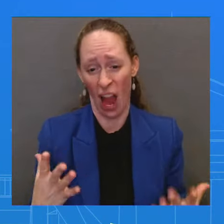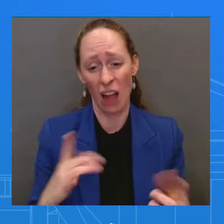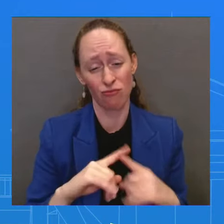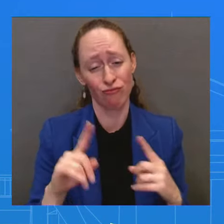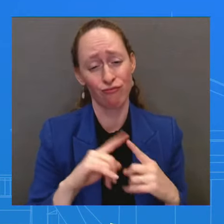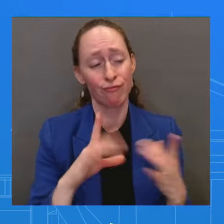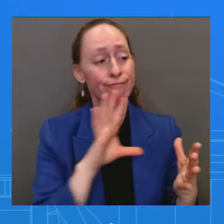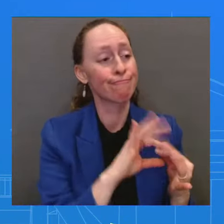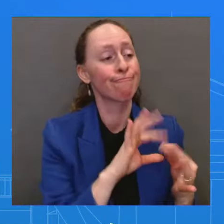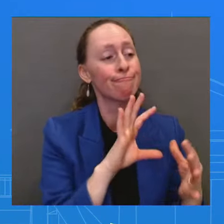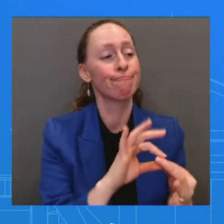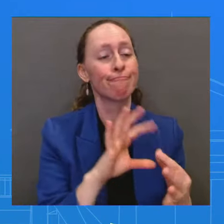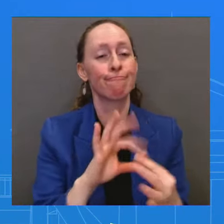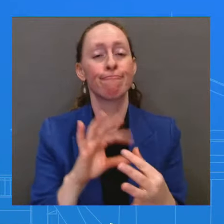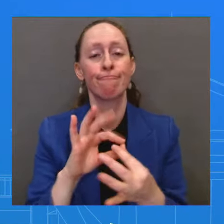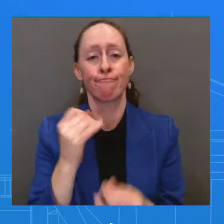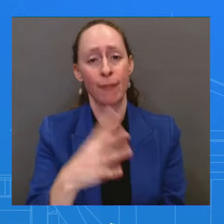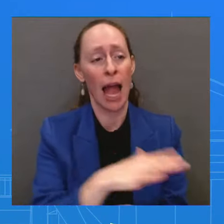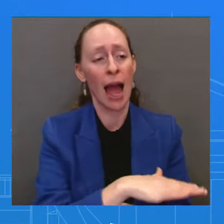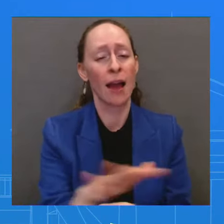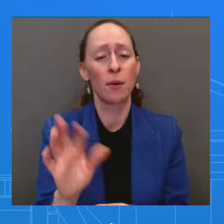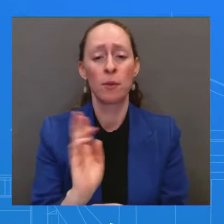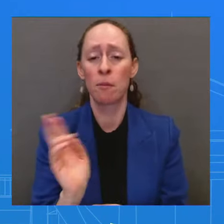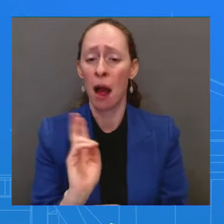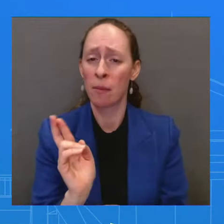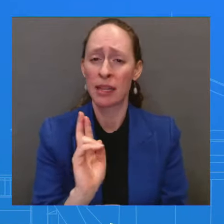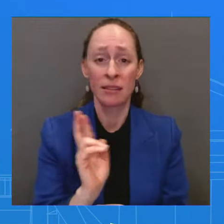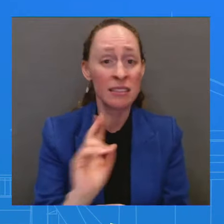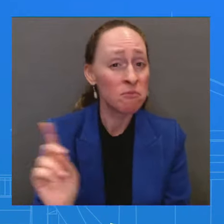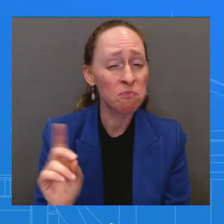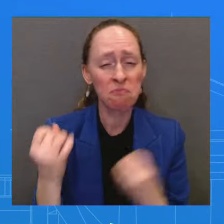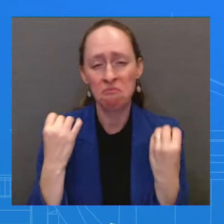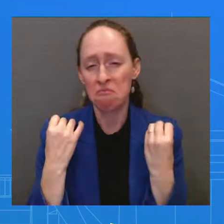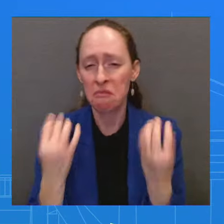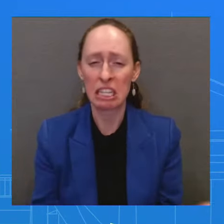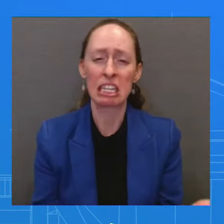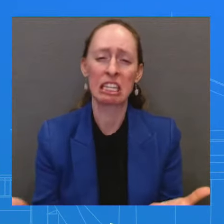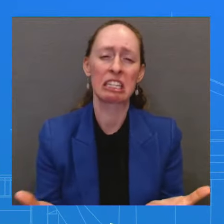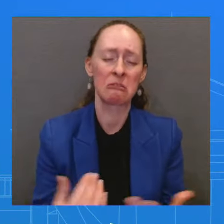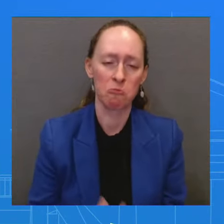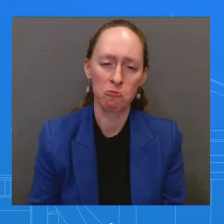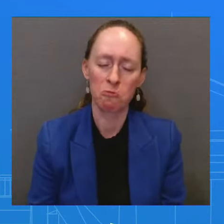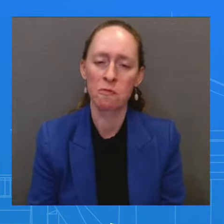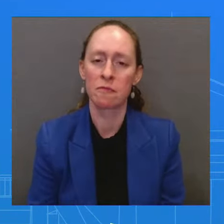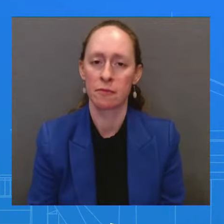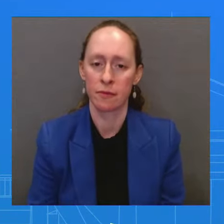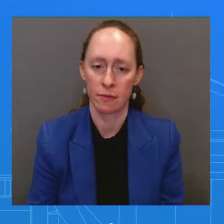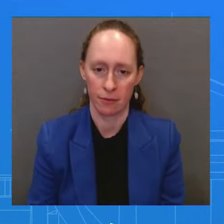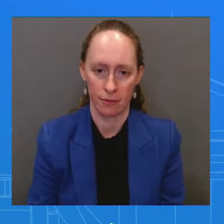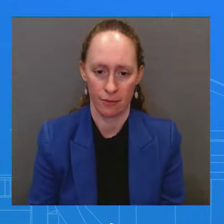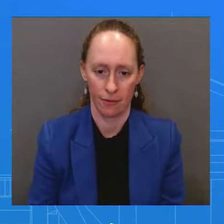and in the Senate, more specifically. Just not going to get into characterizing specific relationships that he has.